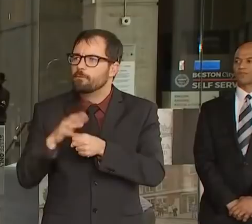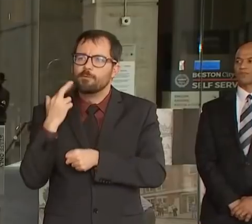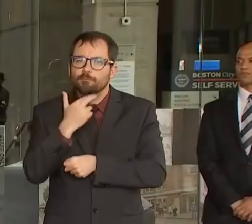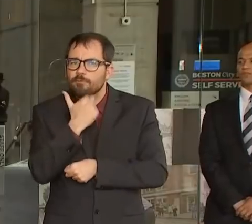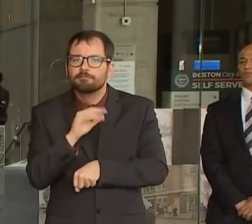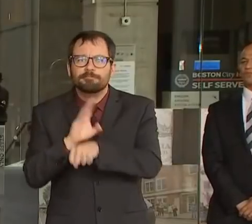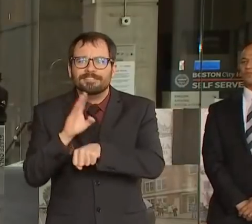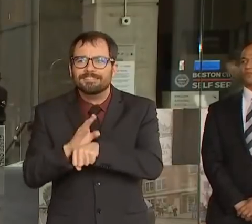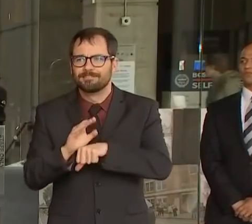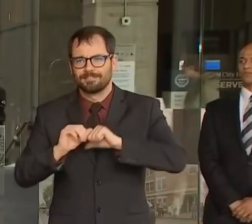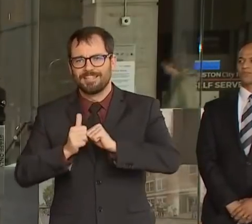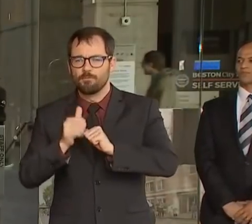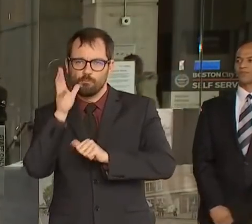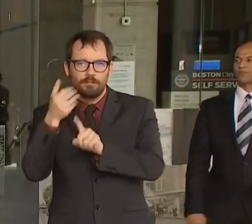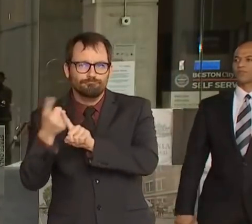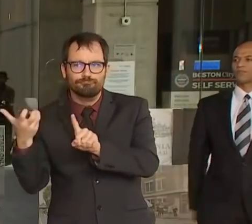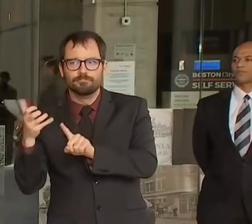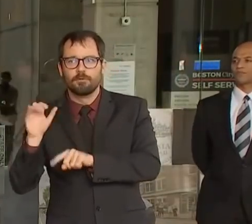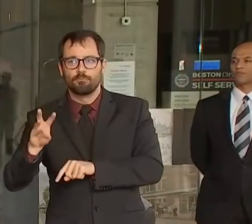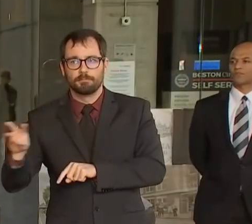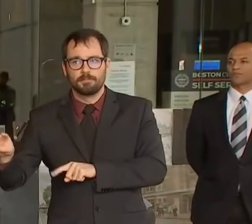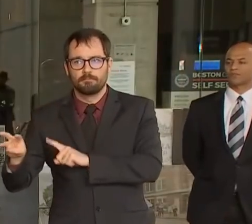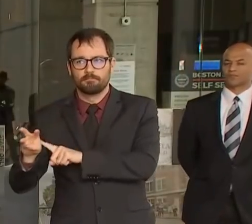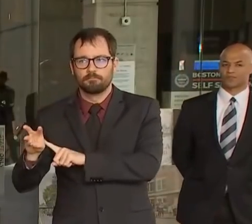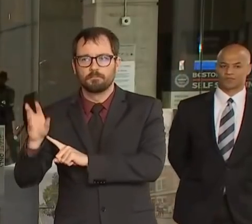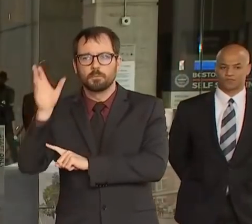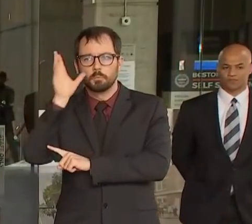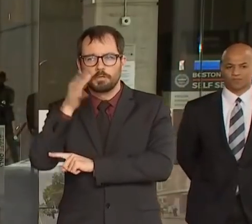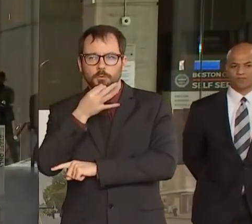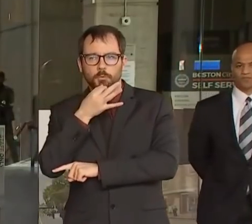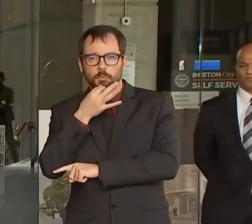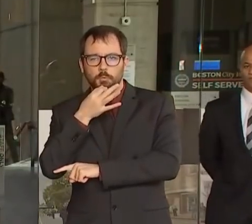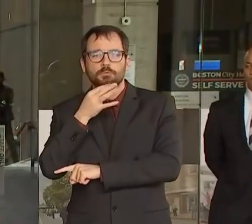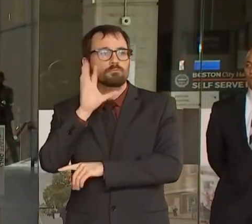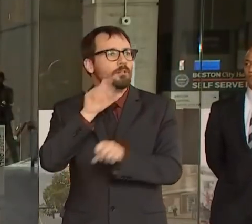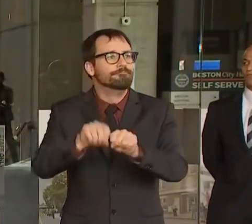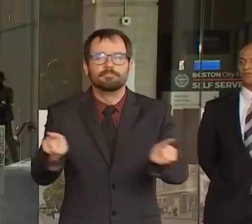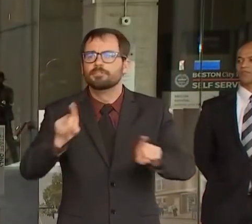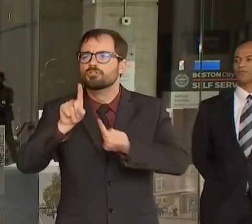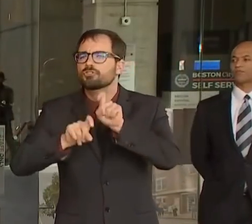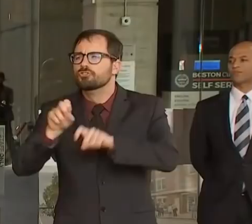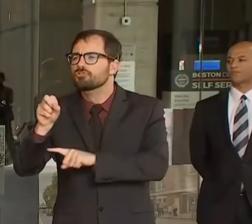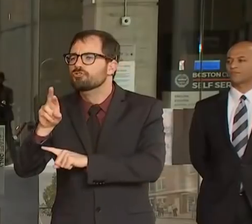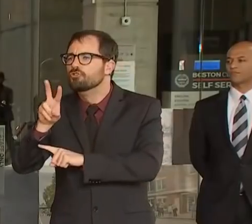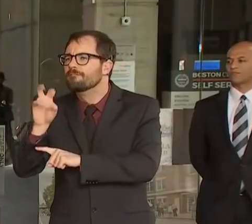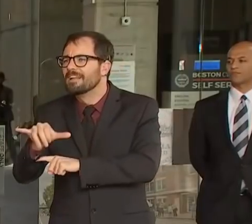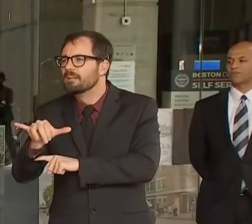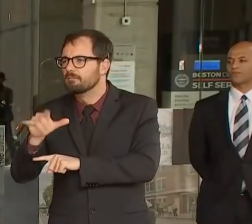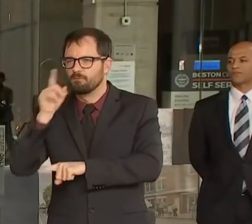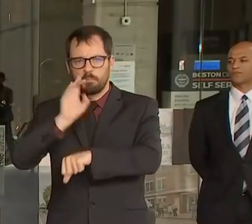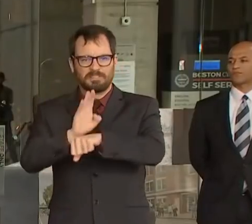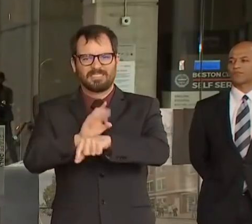IN THE HOUSE. IS AN OPPORTUNITY FOR US TO HELP US ASSESS TO KEEP GOING. IT IS SOMETHING THAT IS REALLY IMPORTANT.